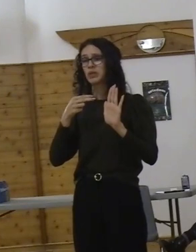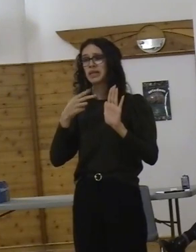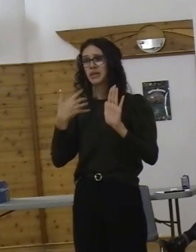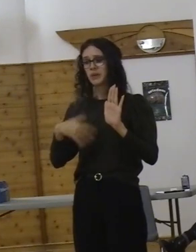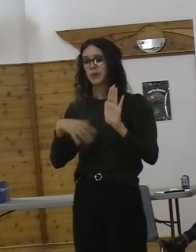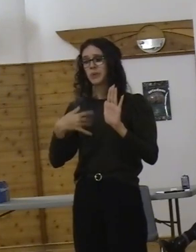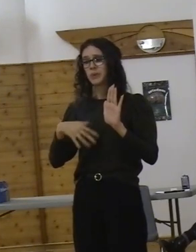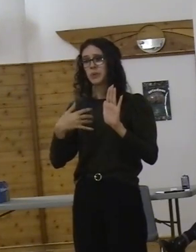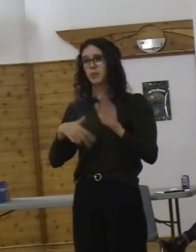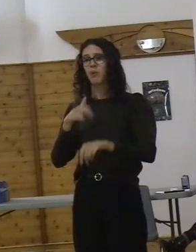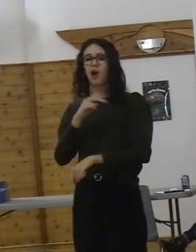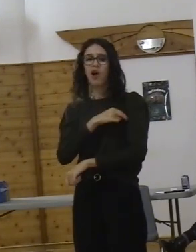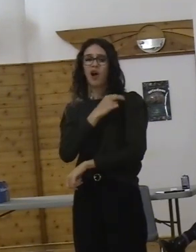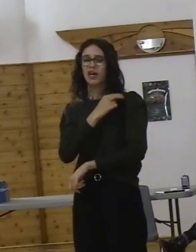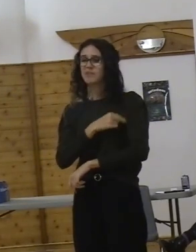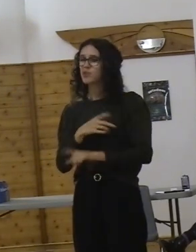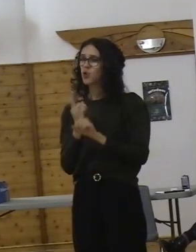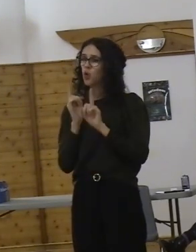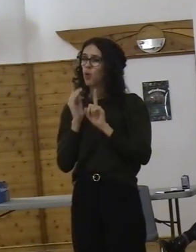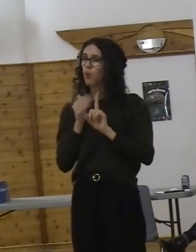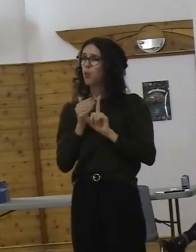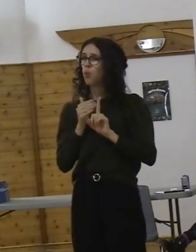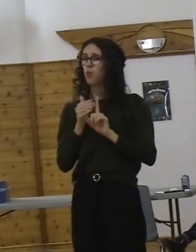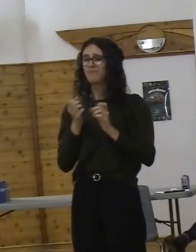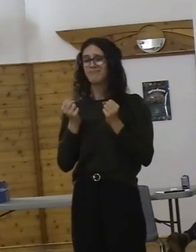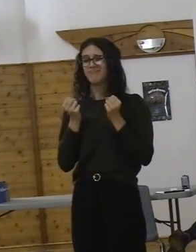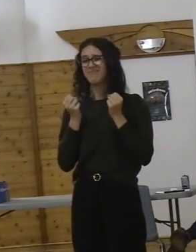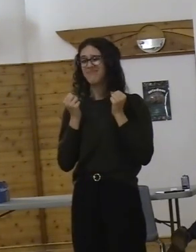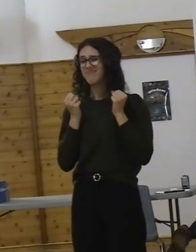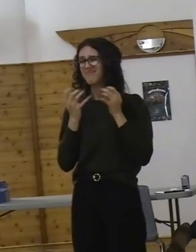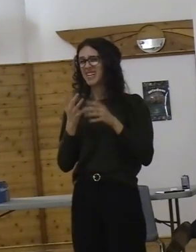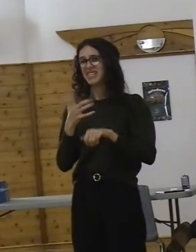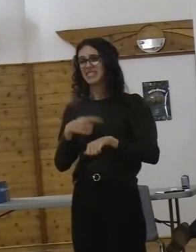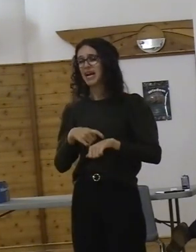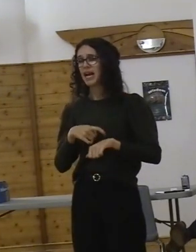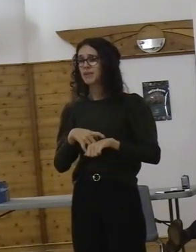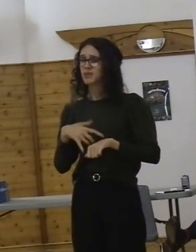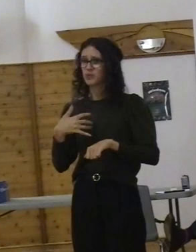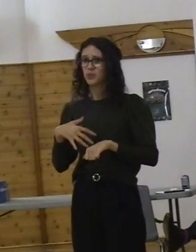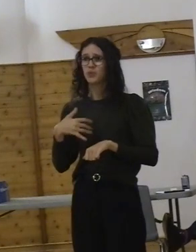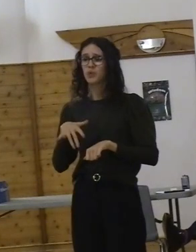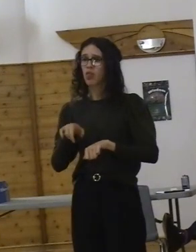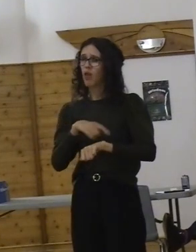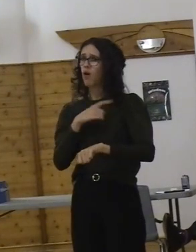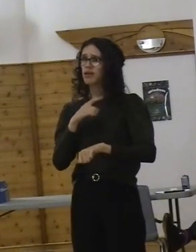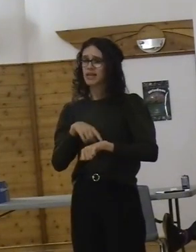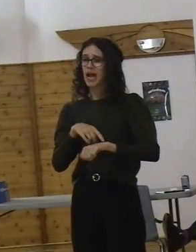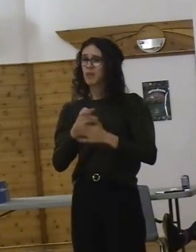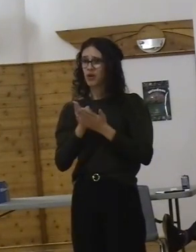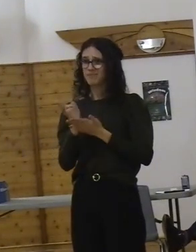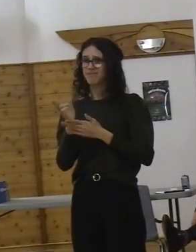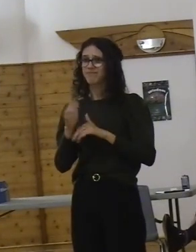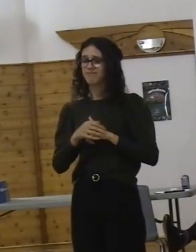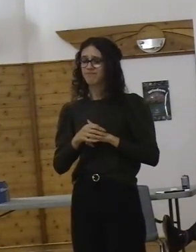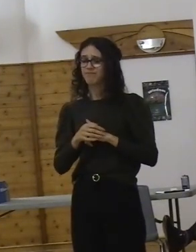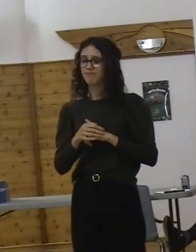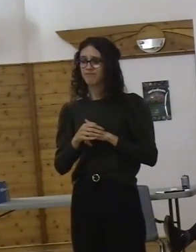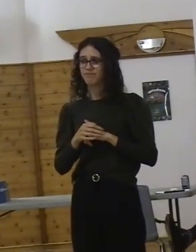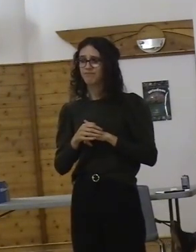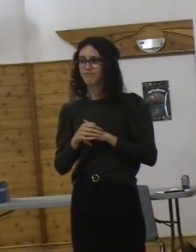too much time in hospital and then when I was happening here in Winnipeg